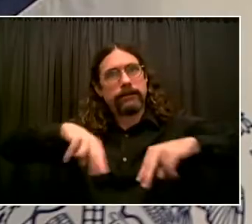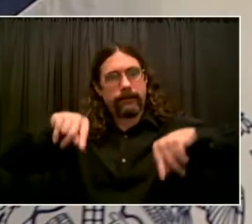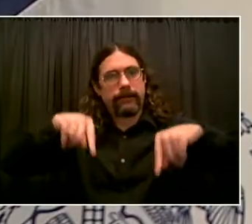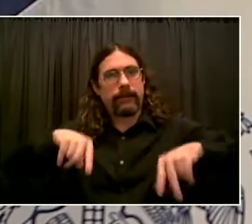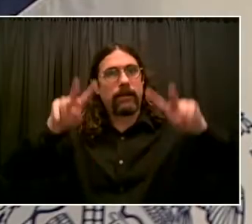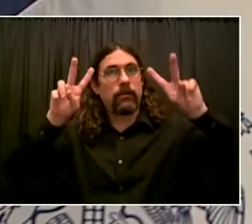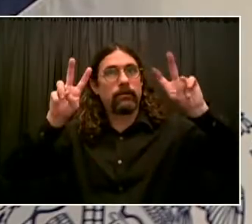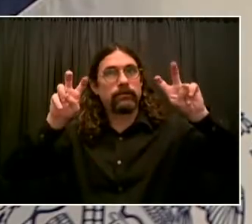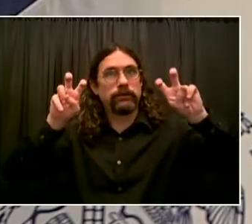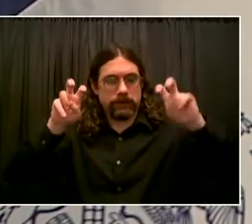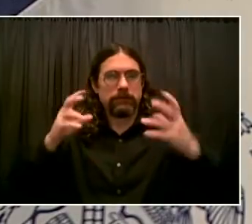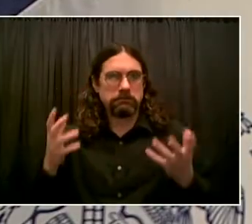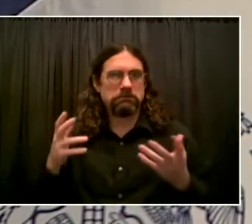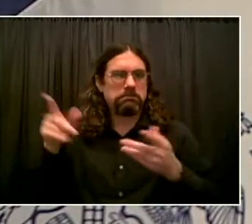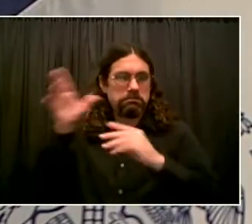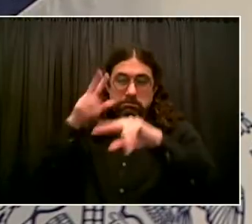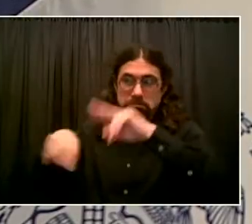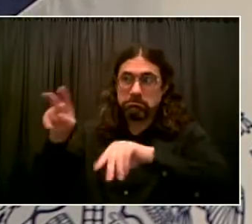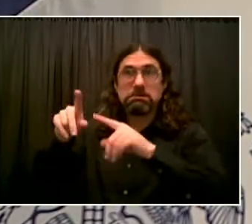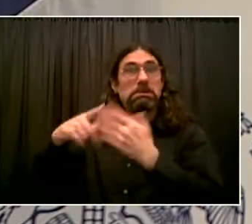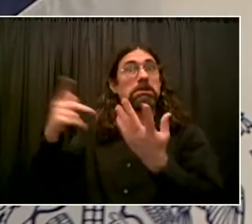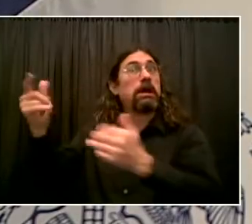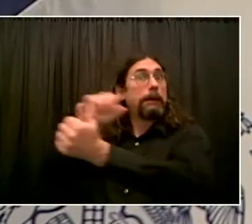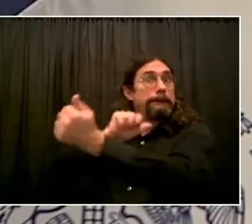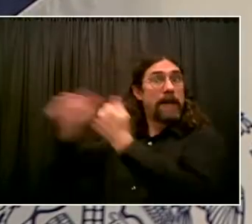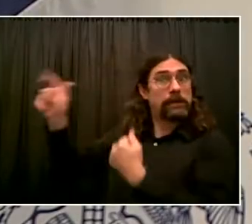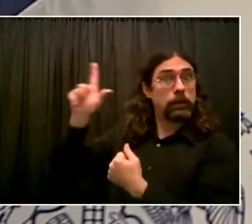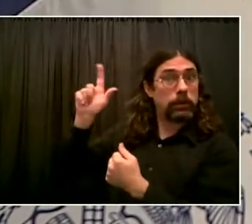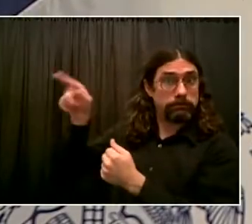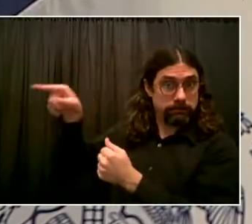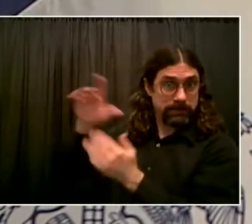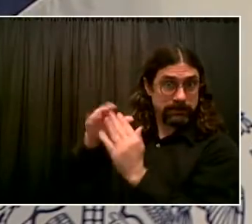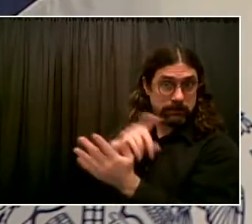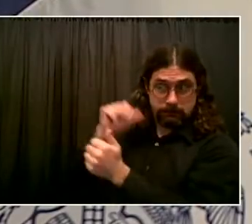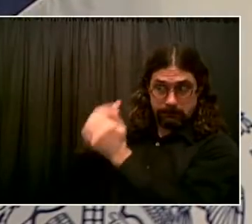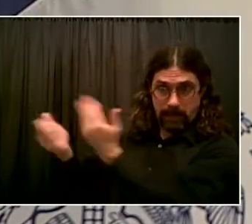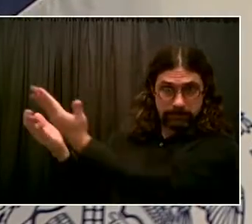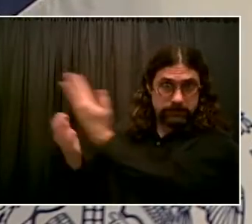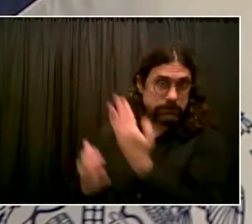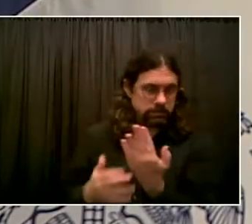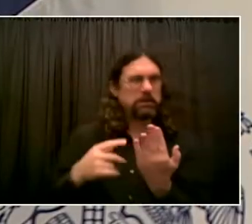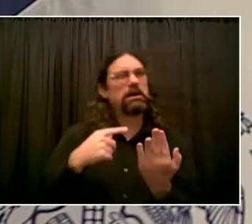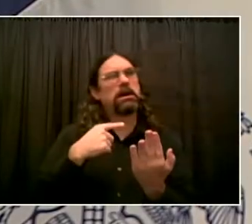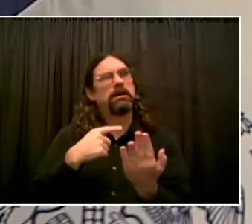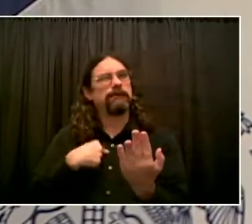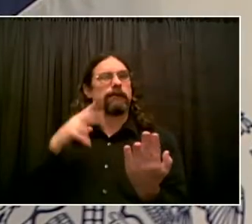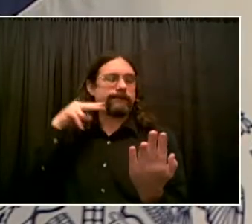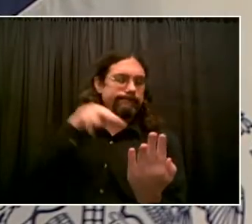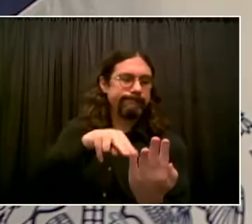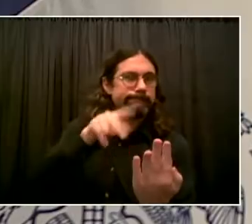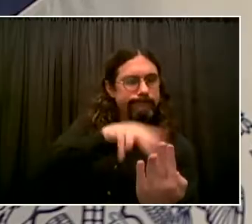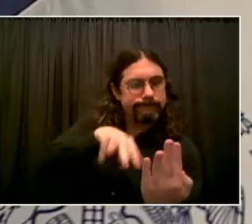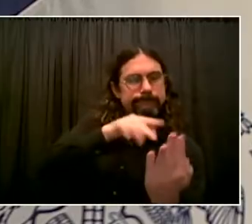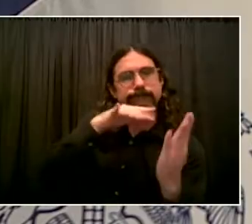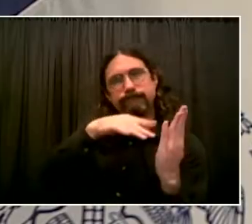BUT I AMN OT SURE THIS IS THE RIGHT WAY TO GO ABOUT THIS. GO AHEAD DANA.